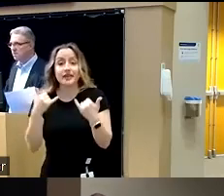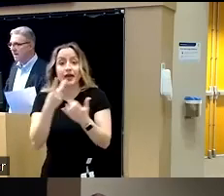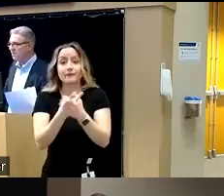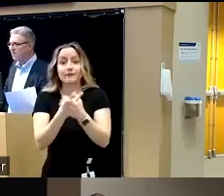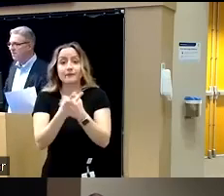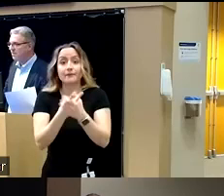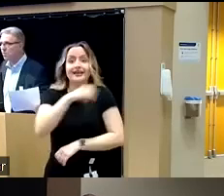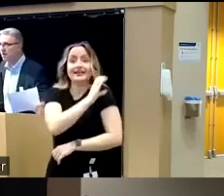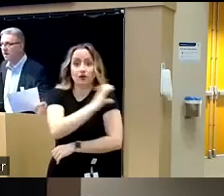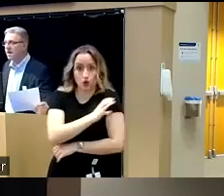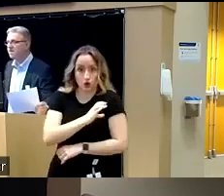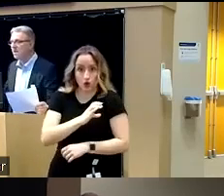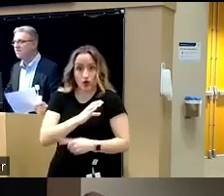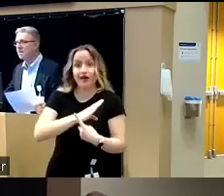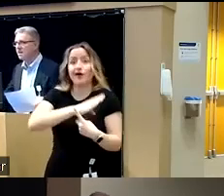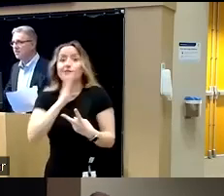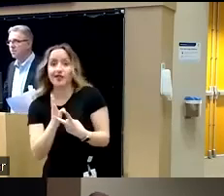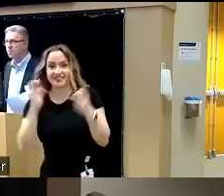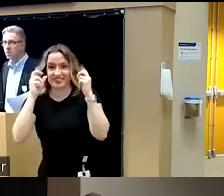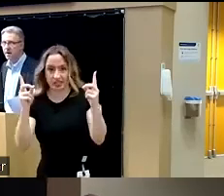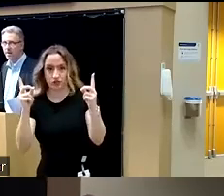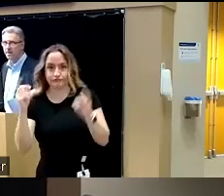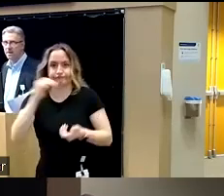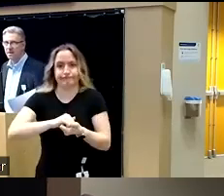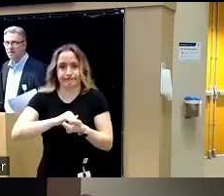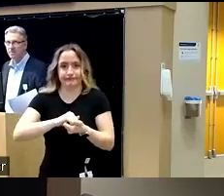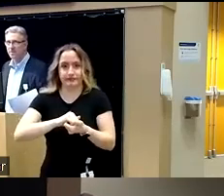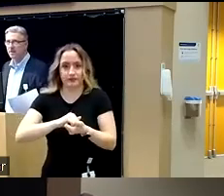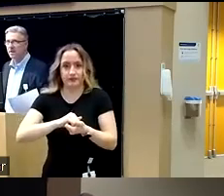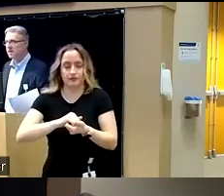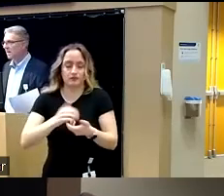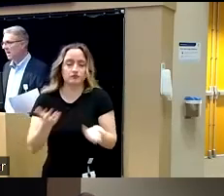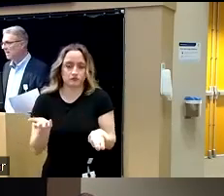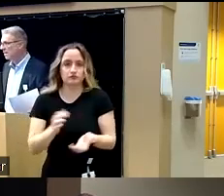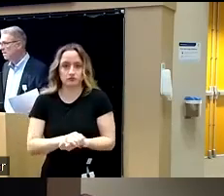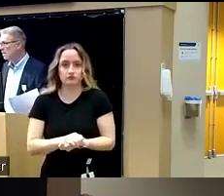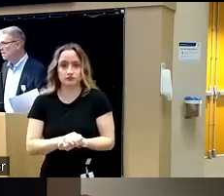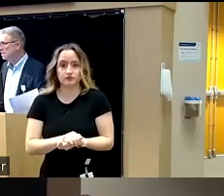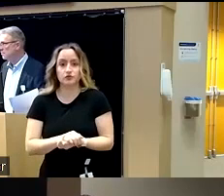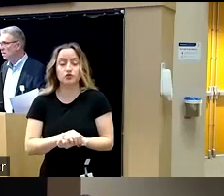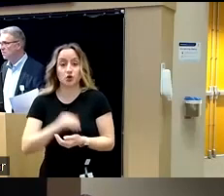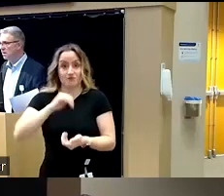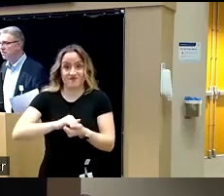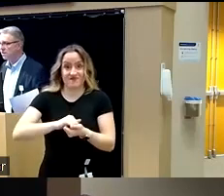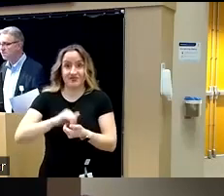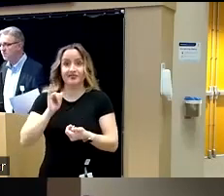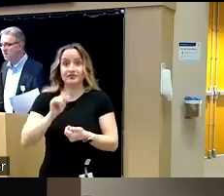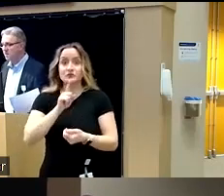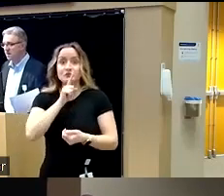Acumen as well as educational programming that's been done and highlighted in strong recovery